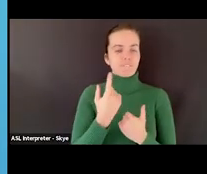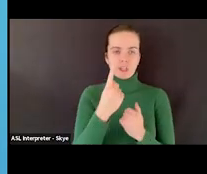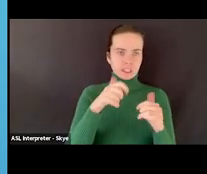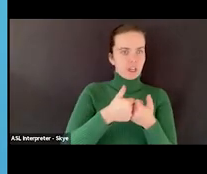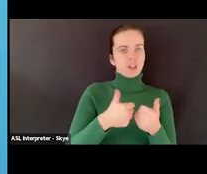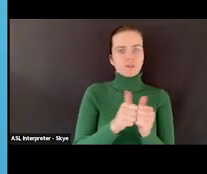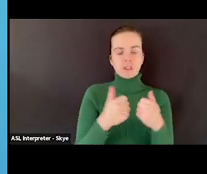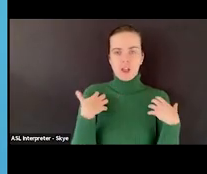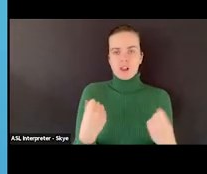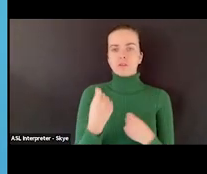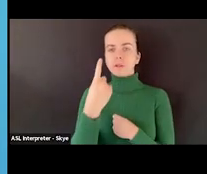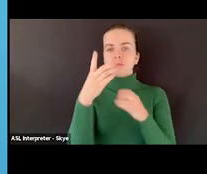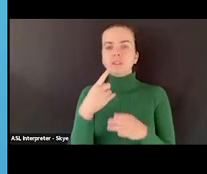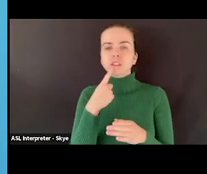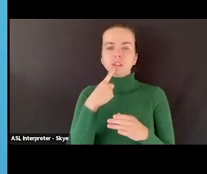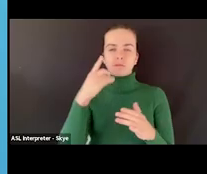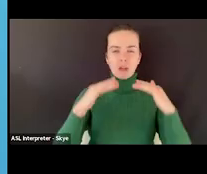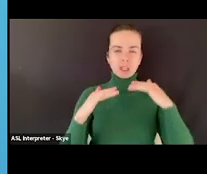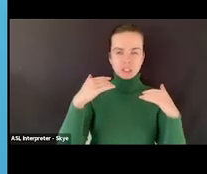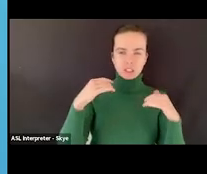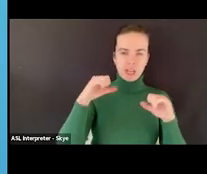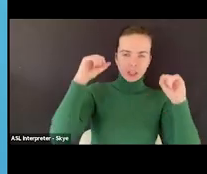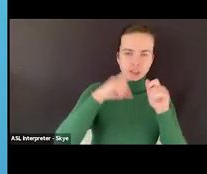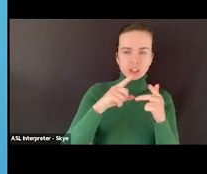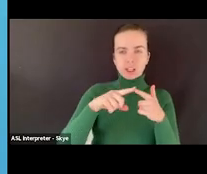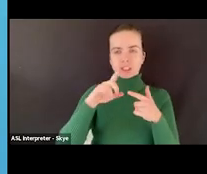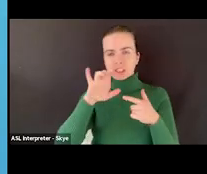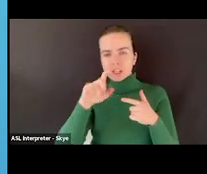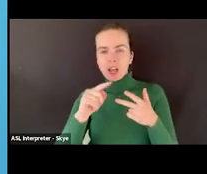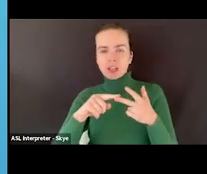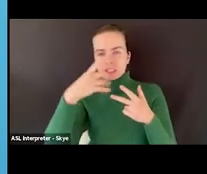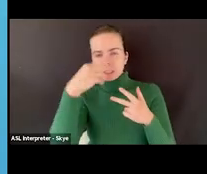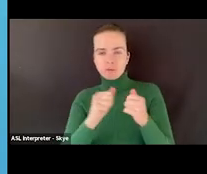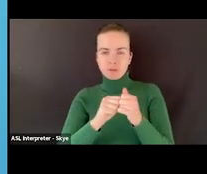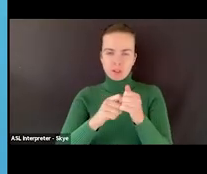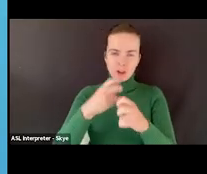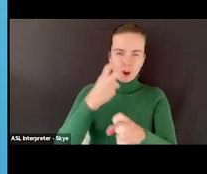the participants reported balancing exercise, diet, sleep, with a demanding job and online